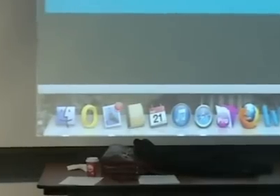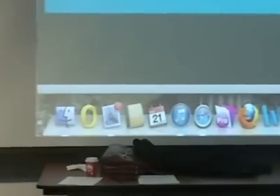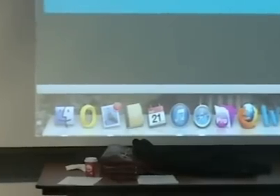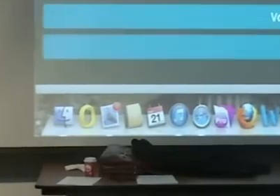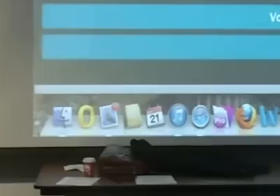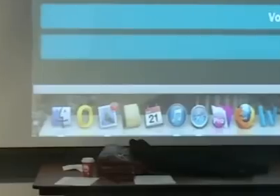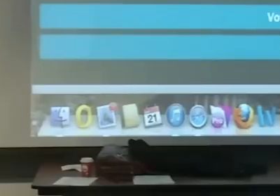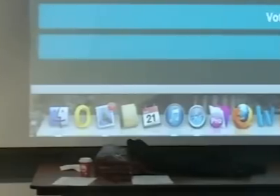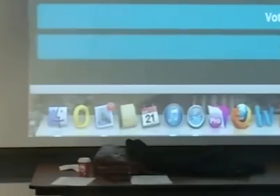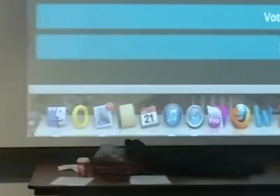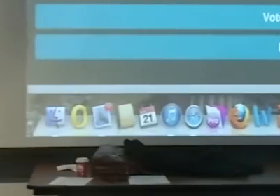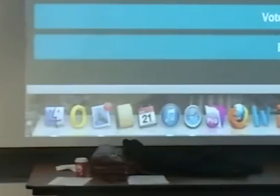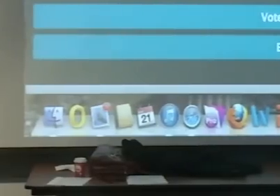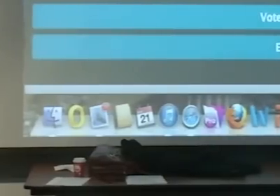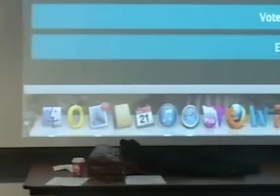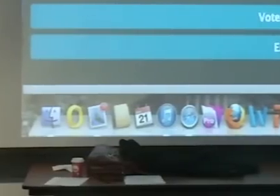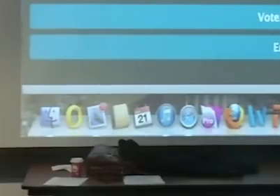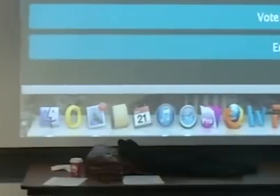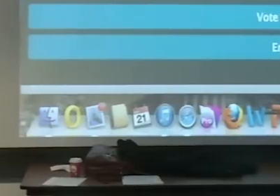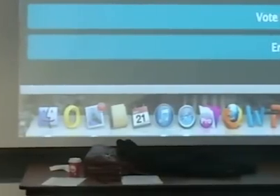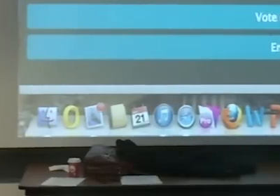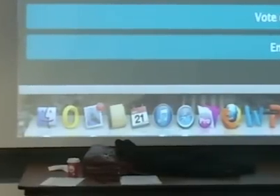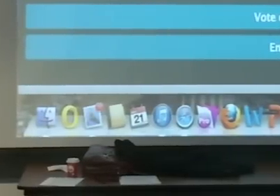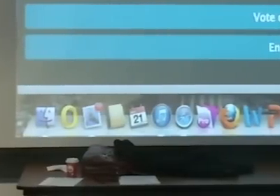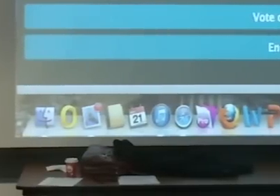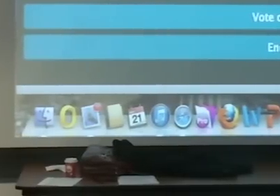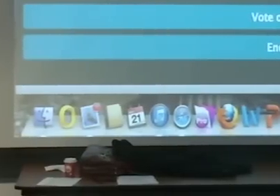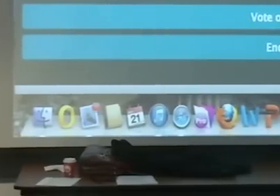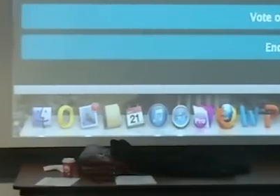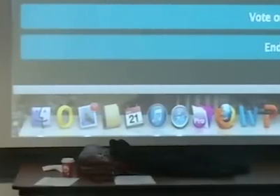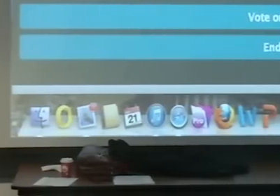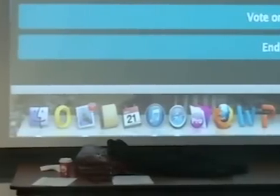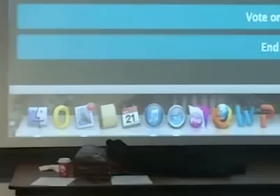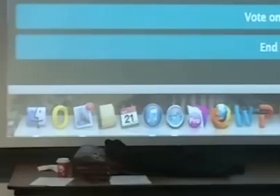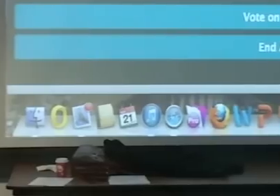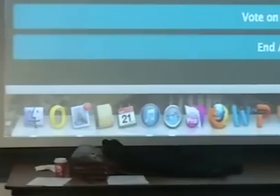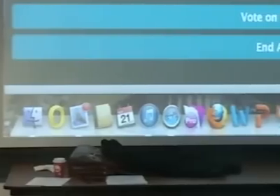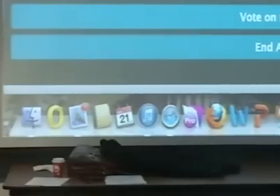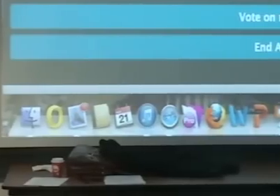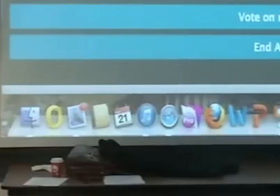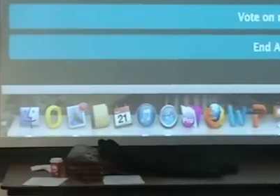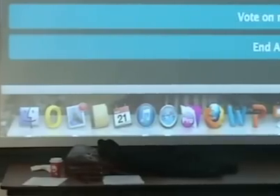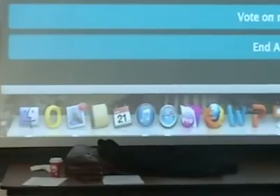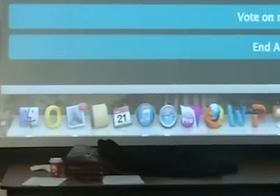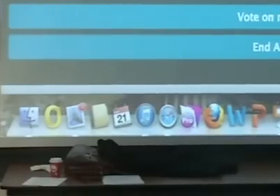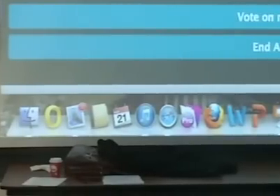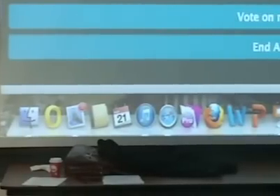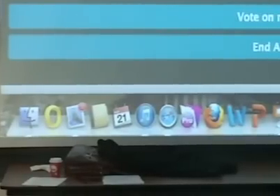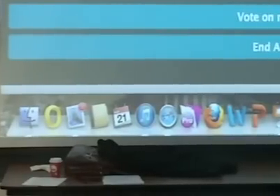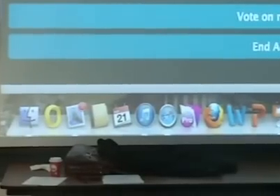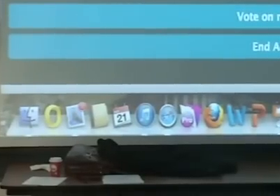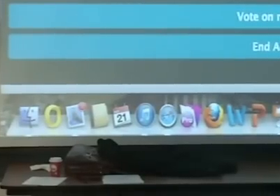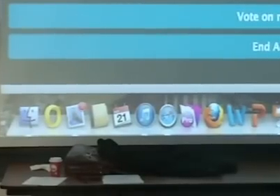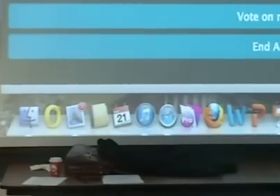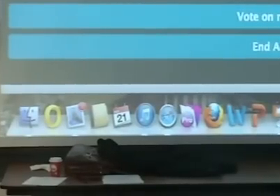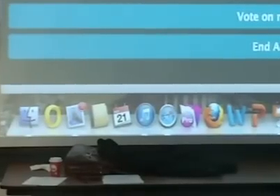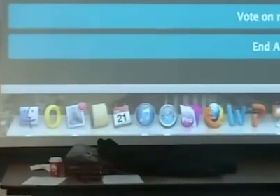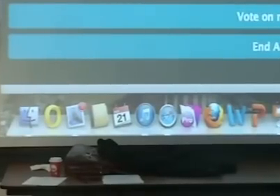Great. Notice I get the responses in real time. You can also do this with chat or with text.